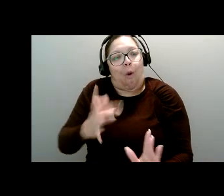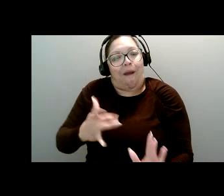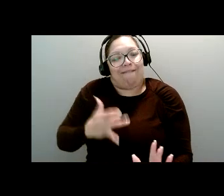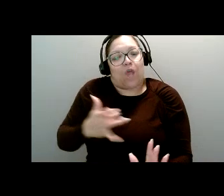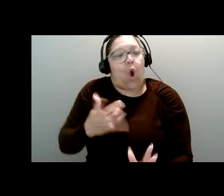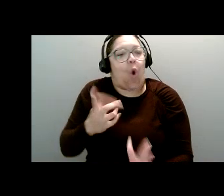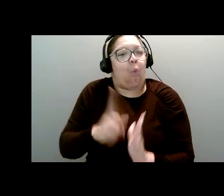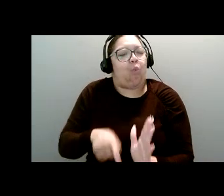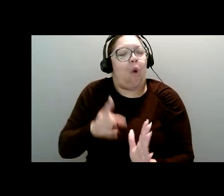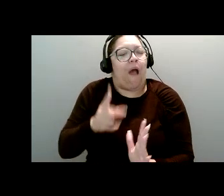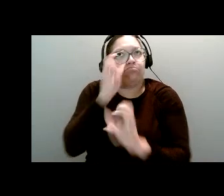Next slide, please.